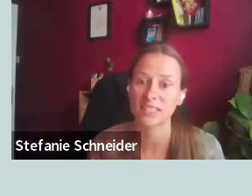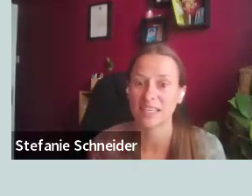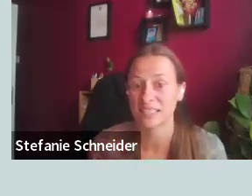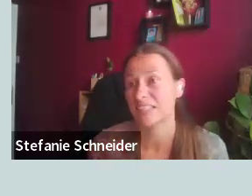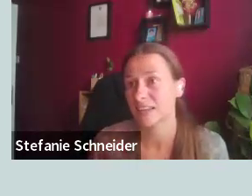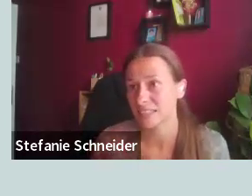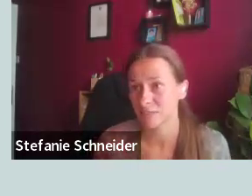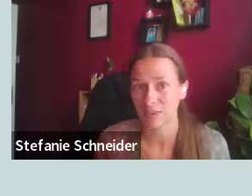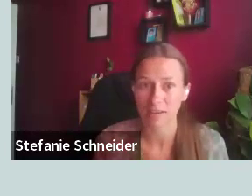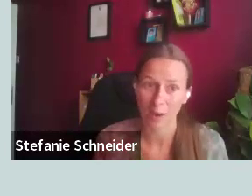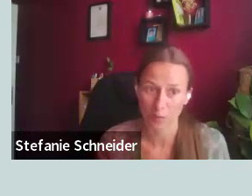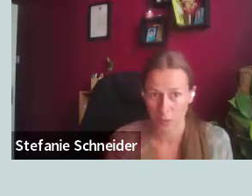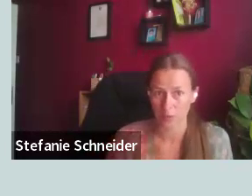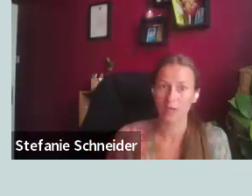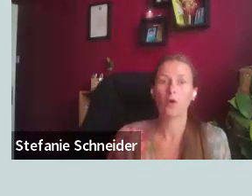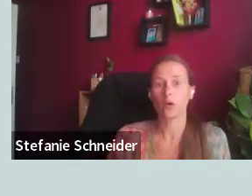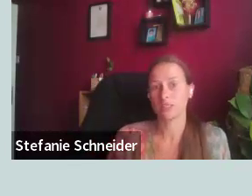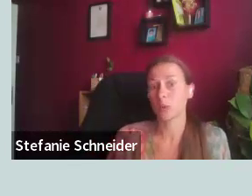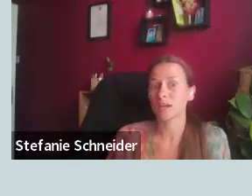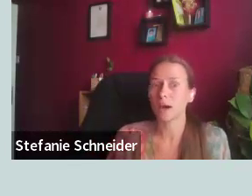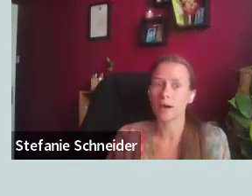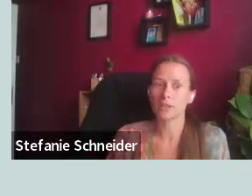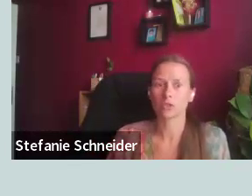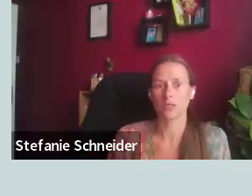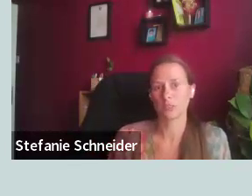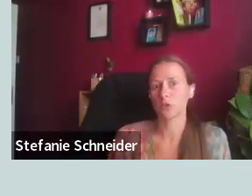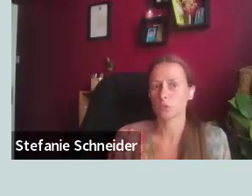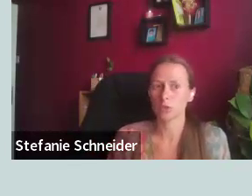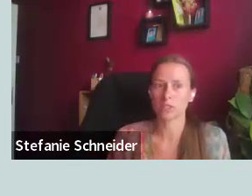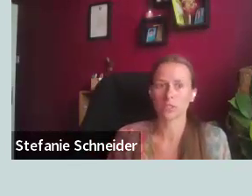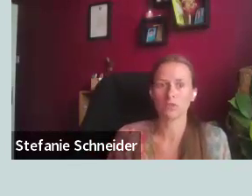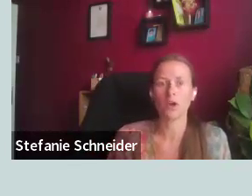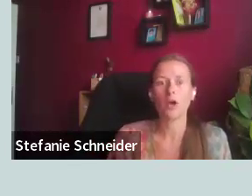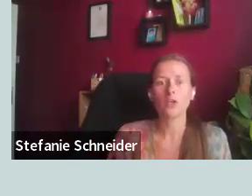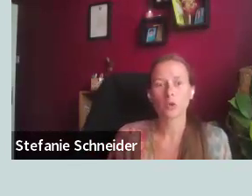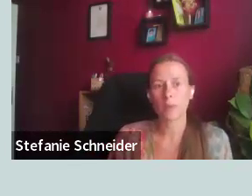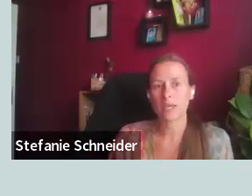they are writing either isn't very helpful or is quite harsh or isn't constructive.